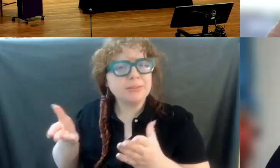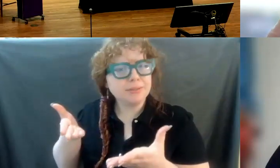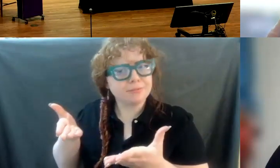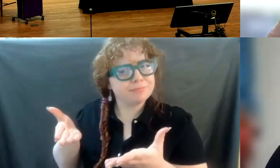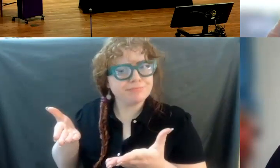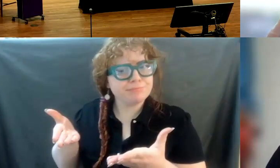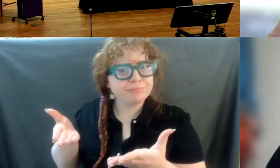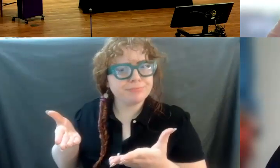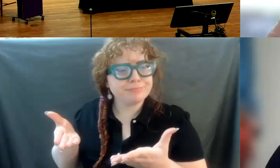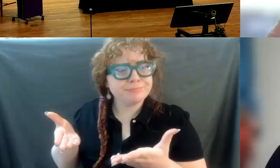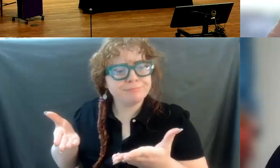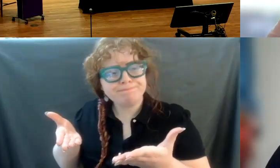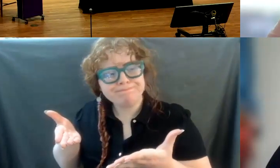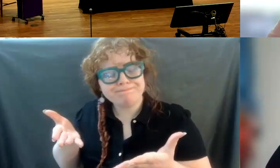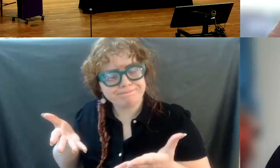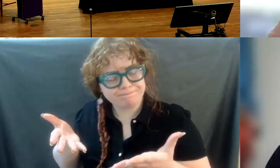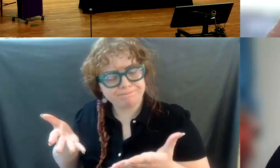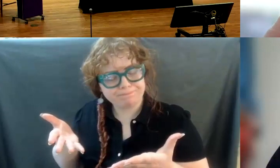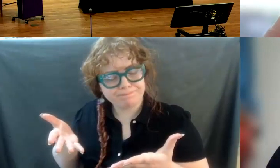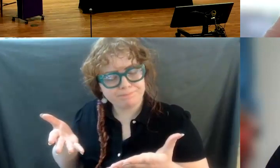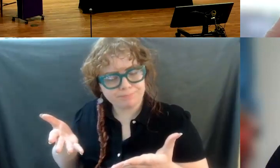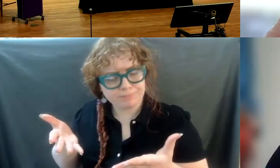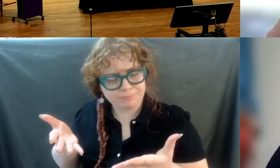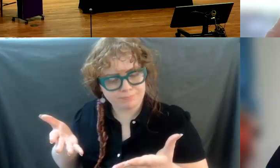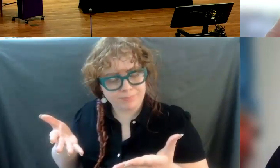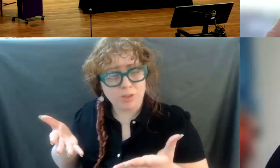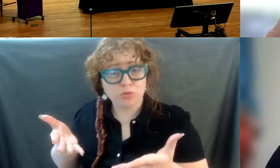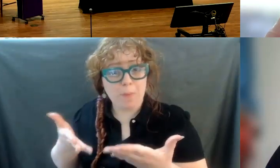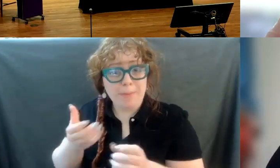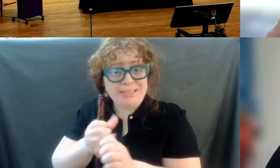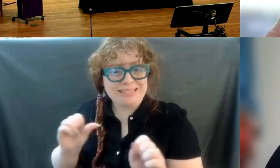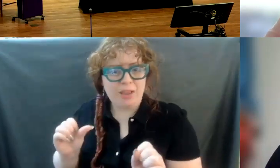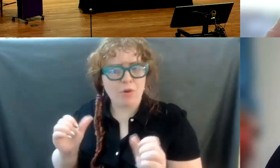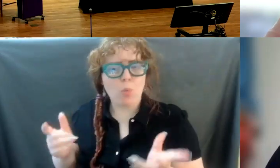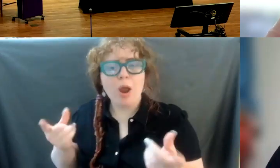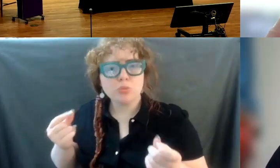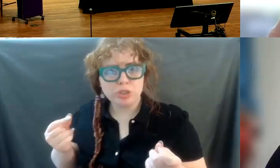to start addressing public safety or helping to shape it.